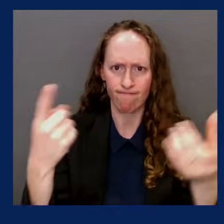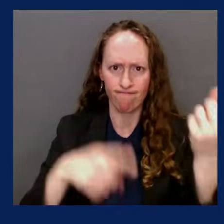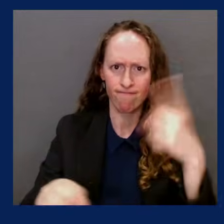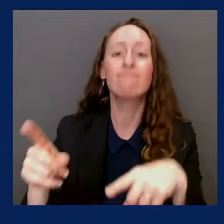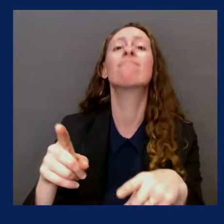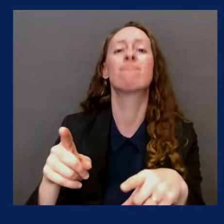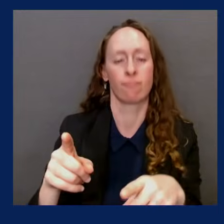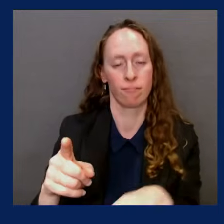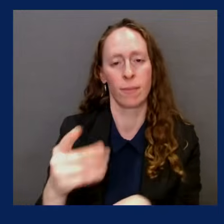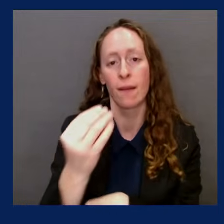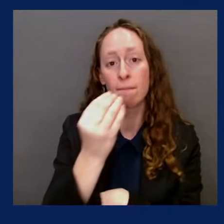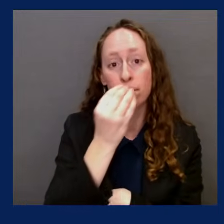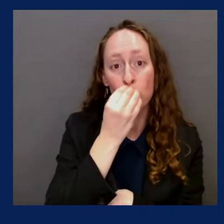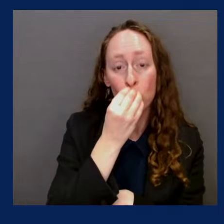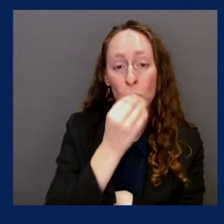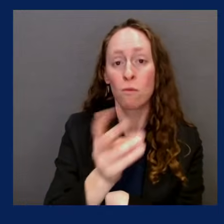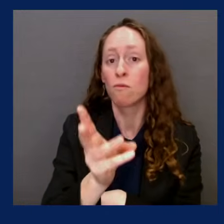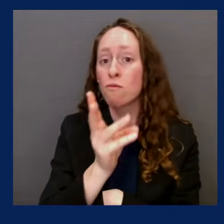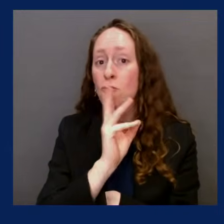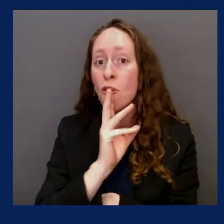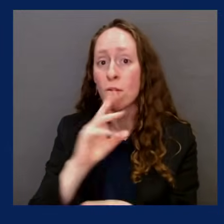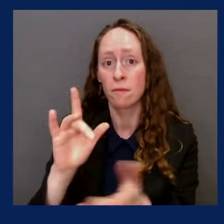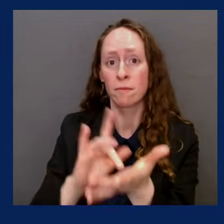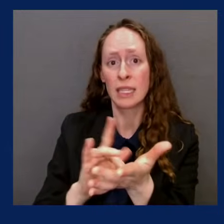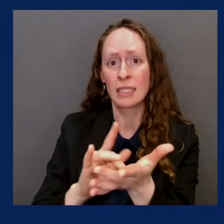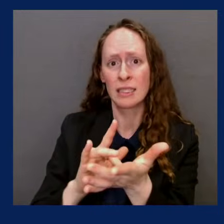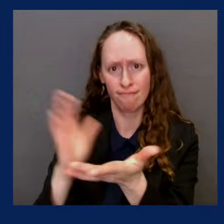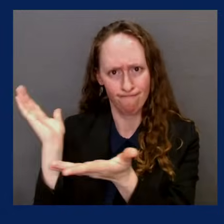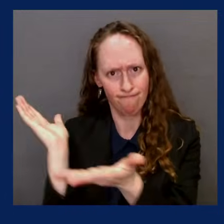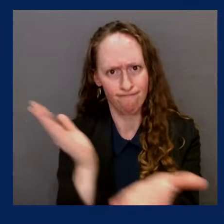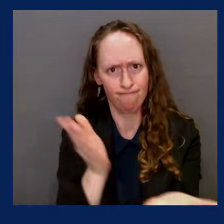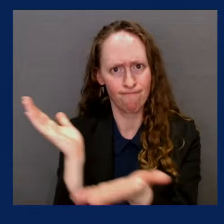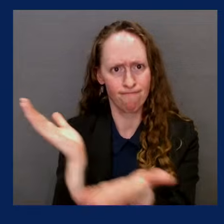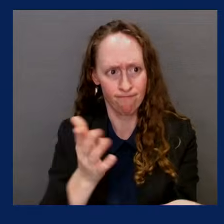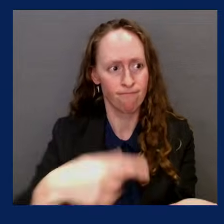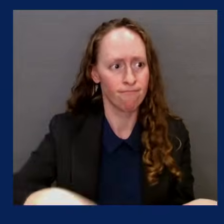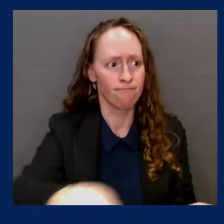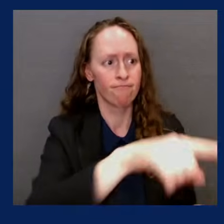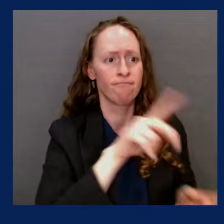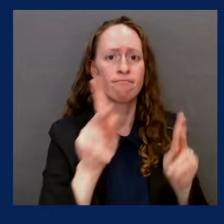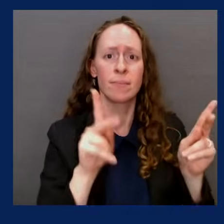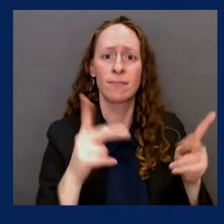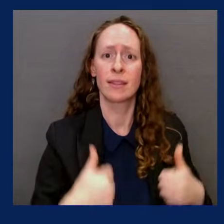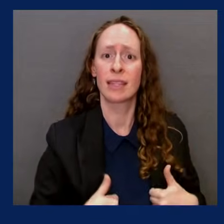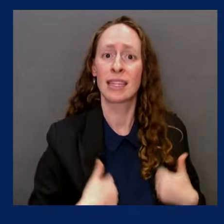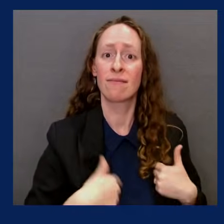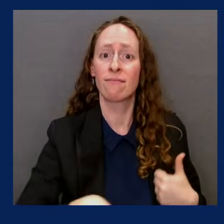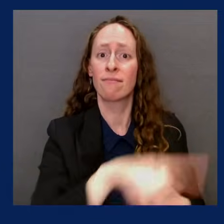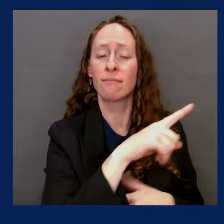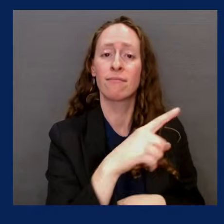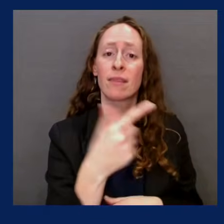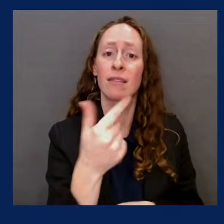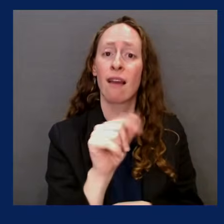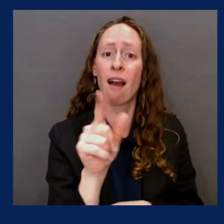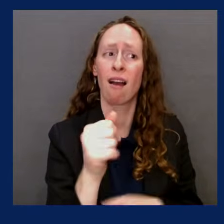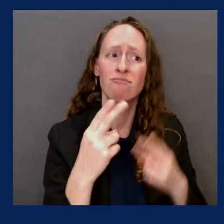The flow needs to increase, and we're working very hard with our partners to make that happen. We're also working around the clock,